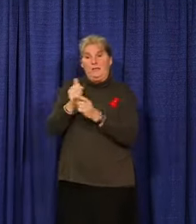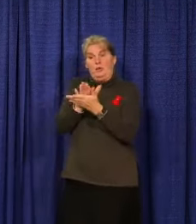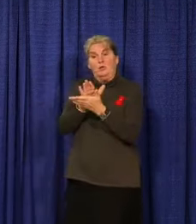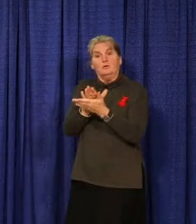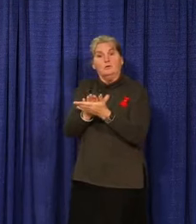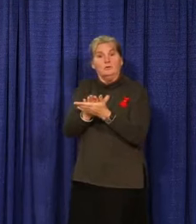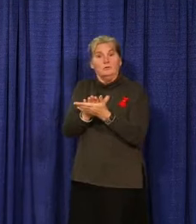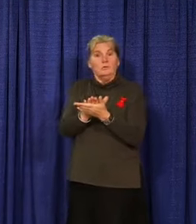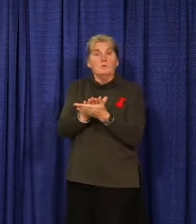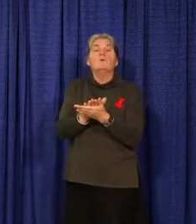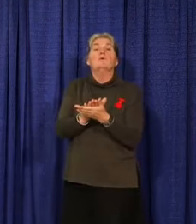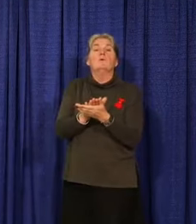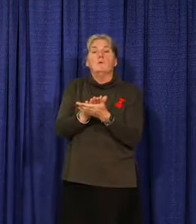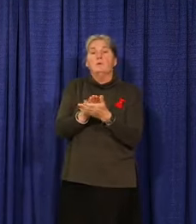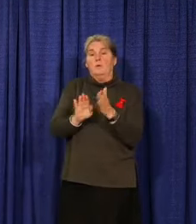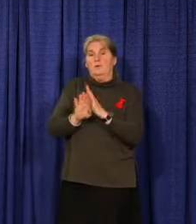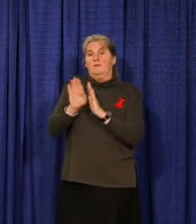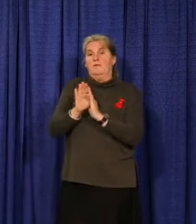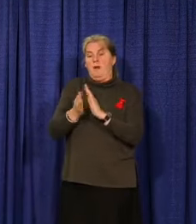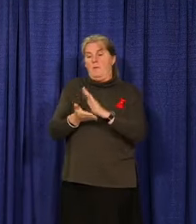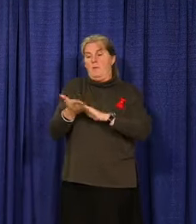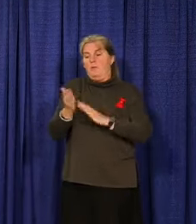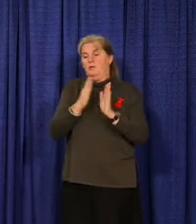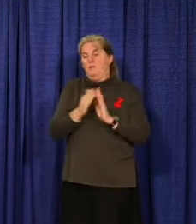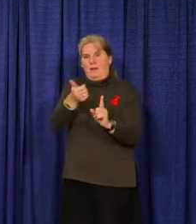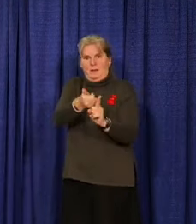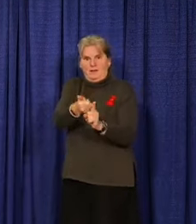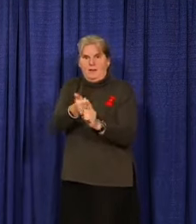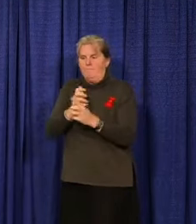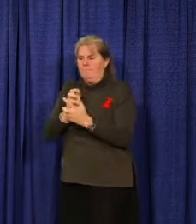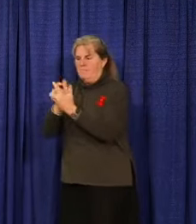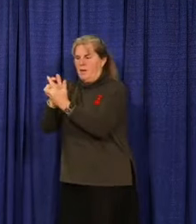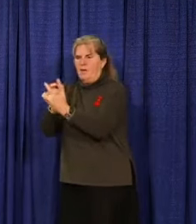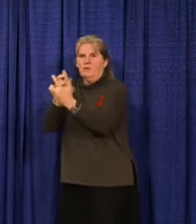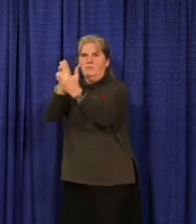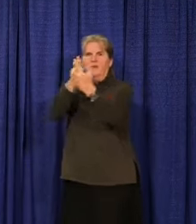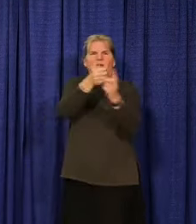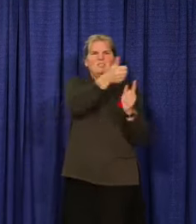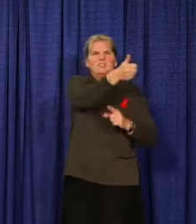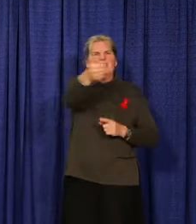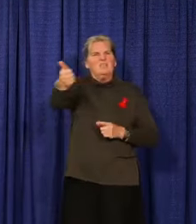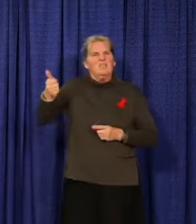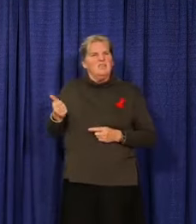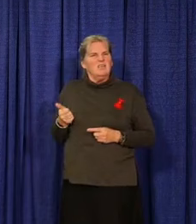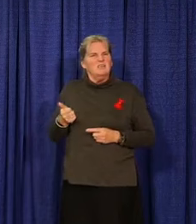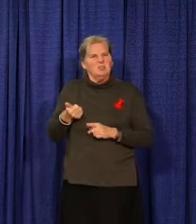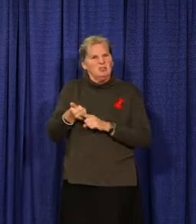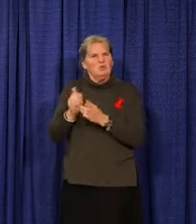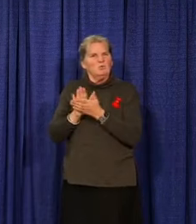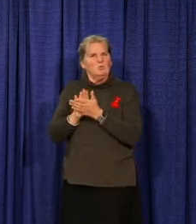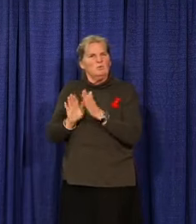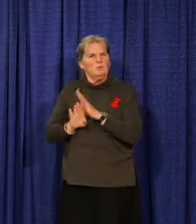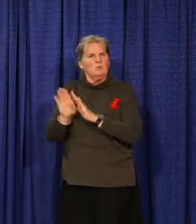As a result, each school requires its own operational plan that fits the unique needs and contacts of that school